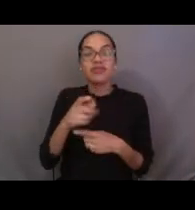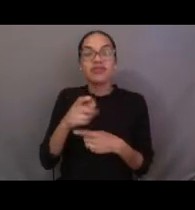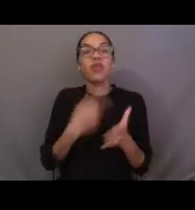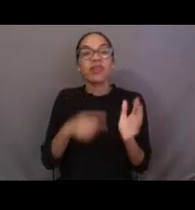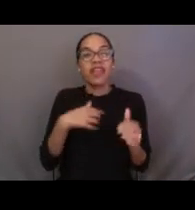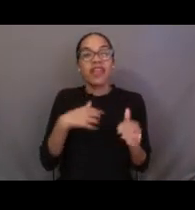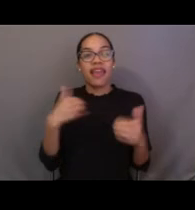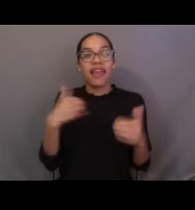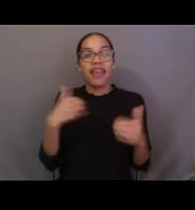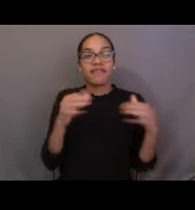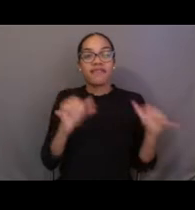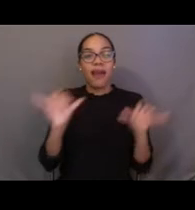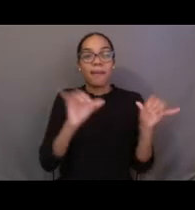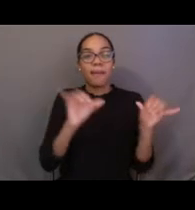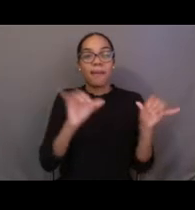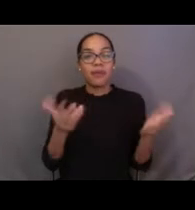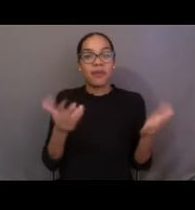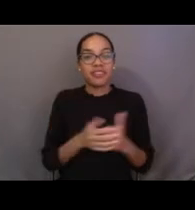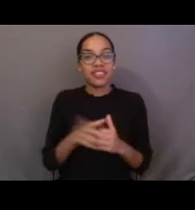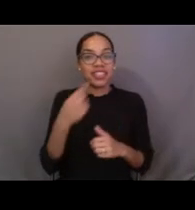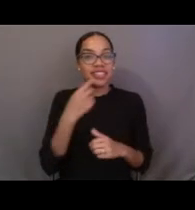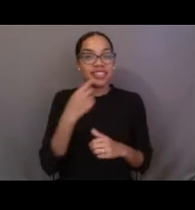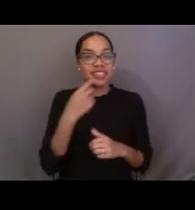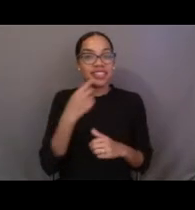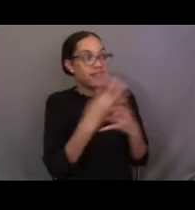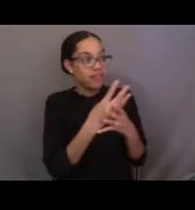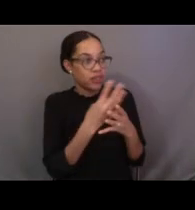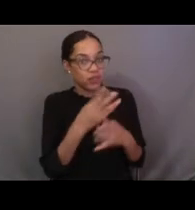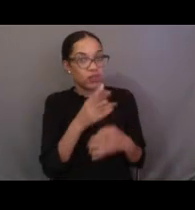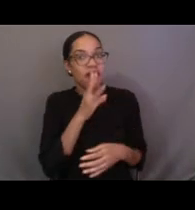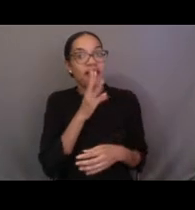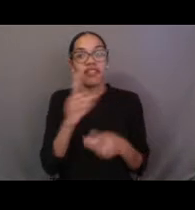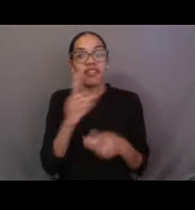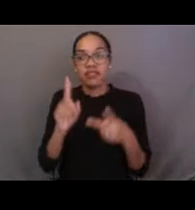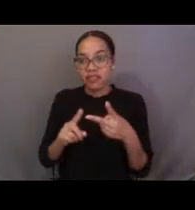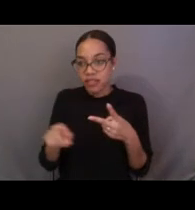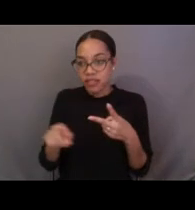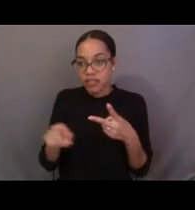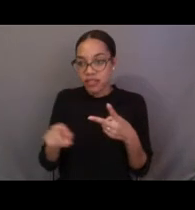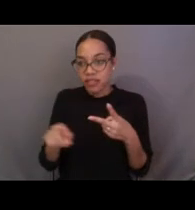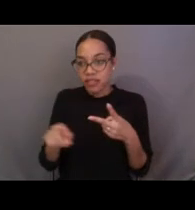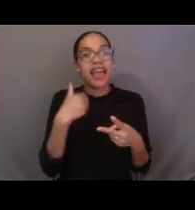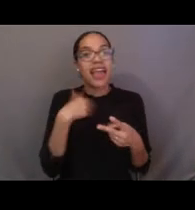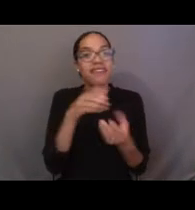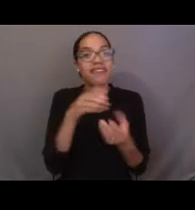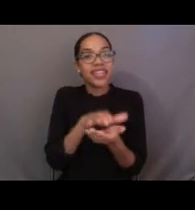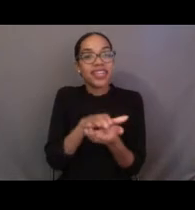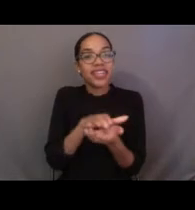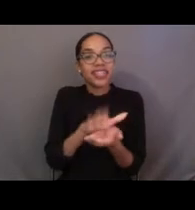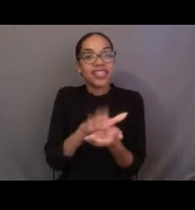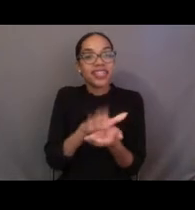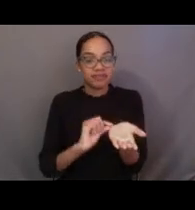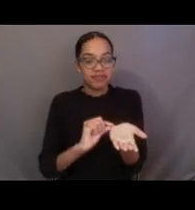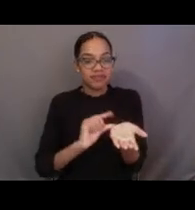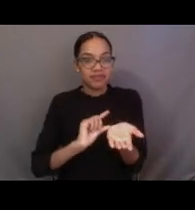Let's see, Connor says they filter water. Sloan says they have hinges. Texas and Liam says they have shells.